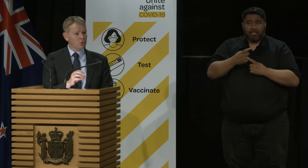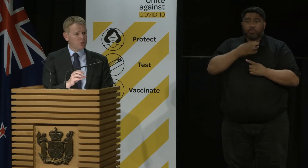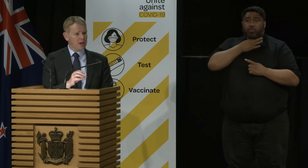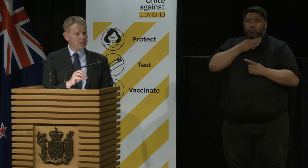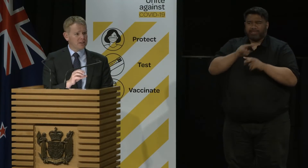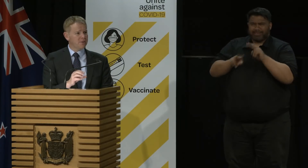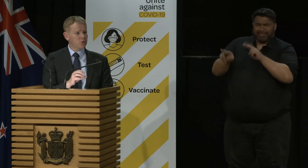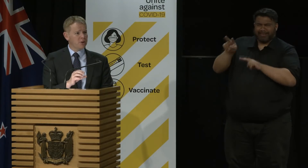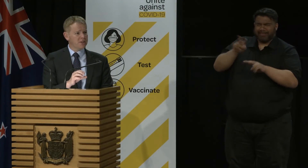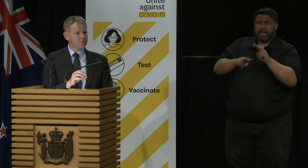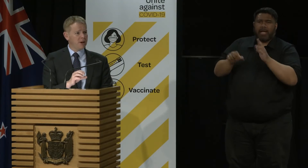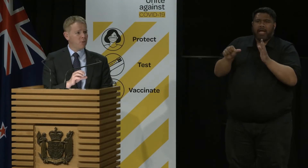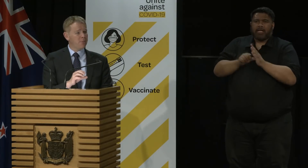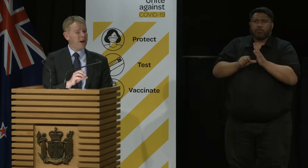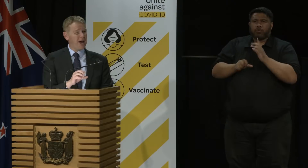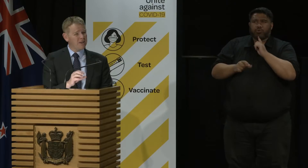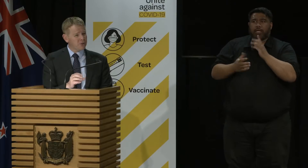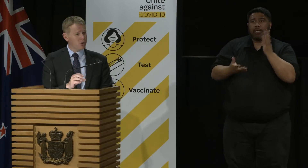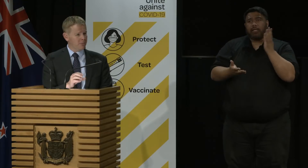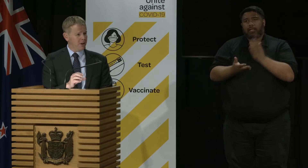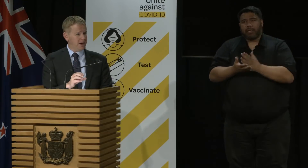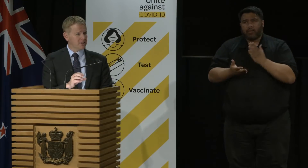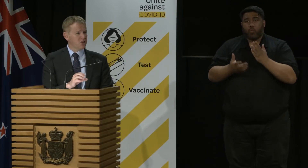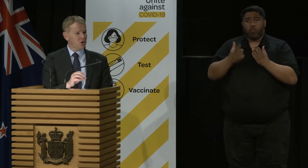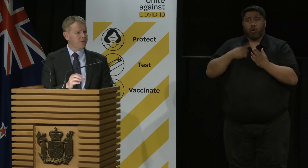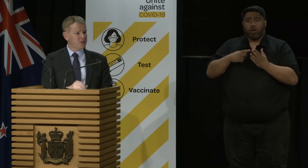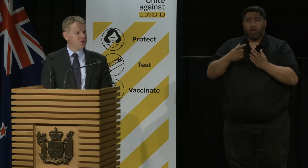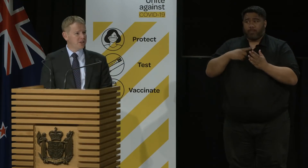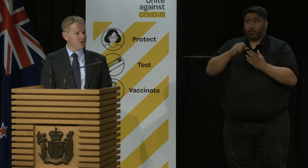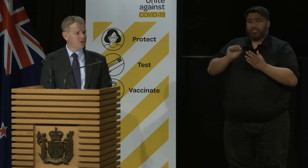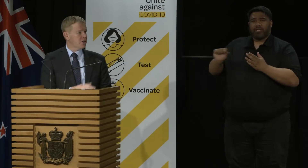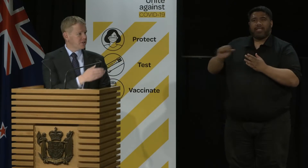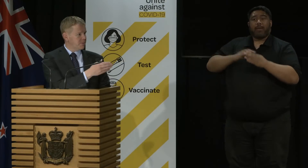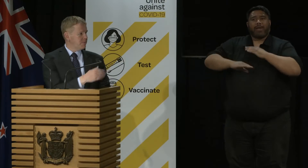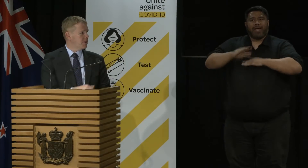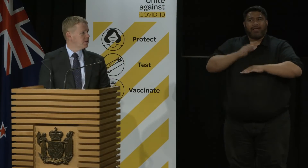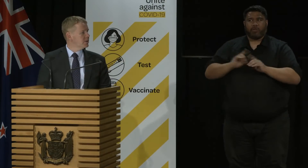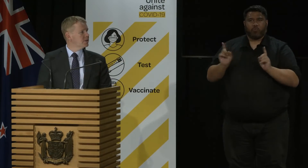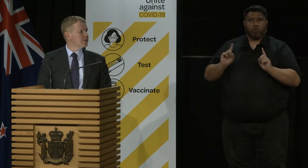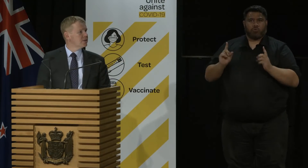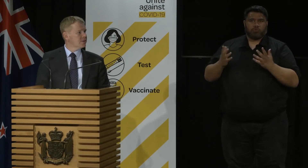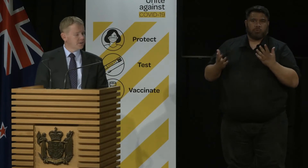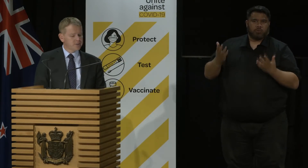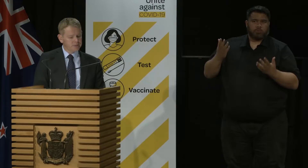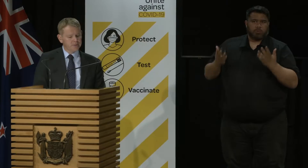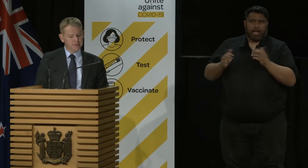MiQ requirement is no longer a constraint. The risk profile, again, it is difficult to model and